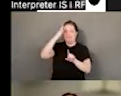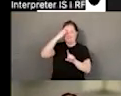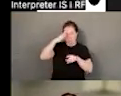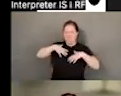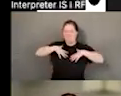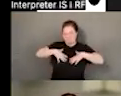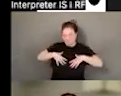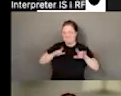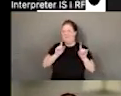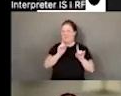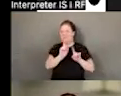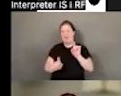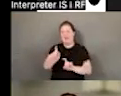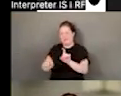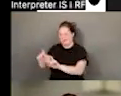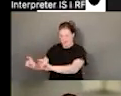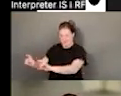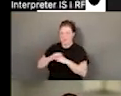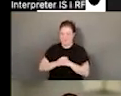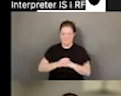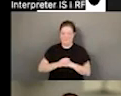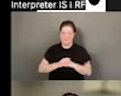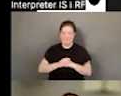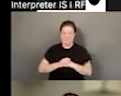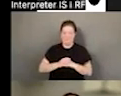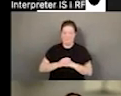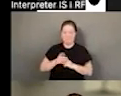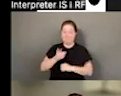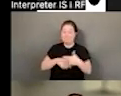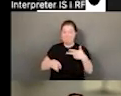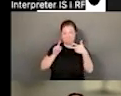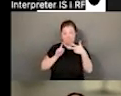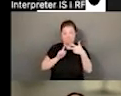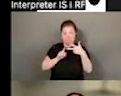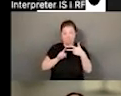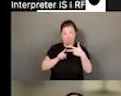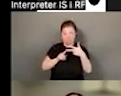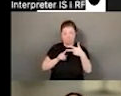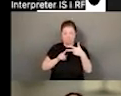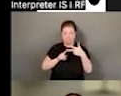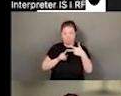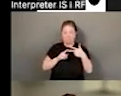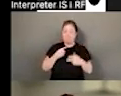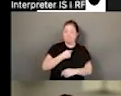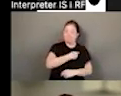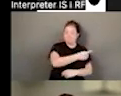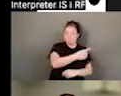And third key finding was that the users that participated in this test,